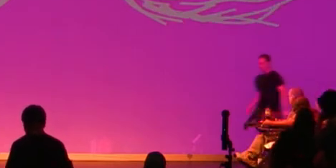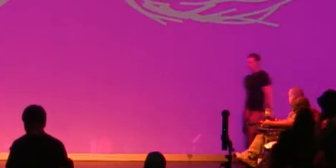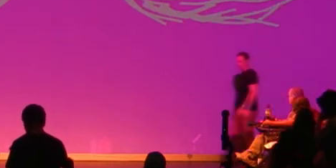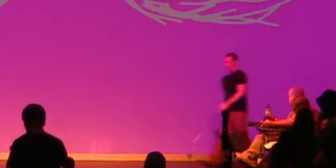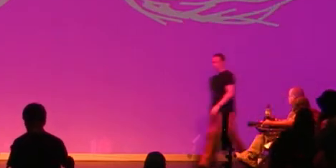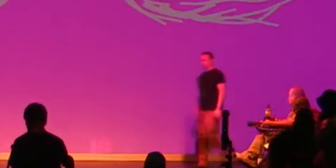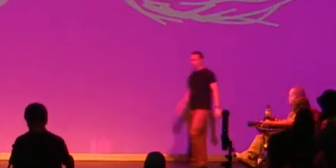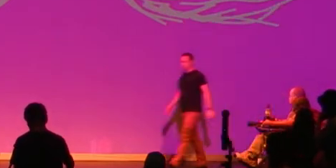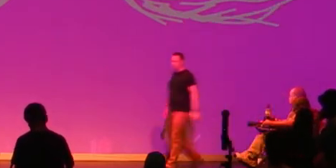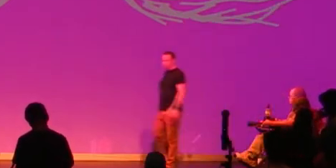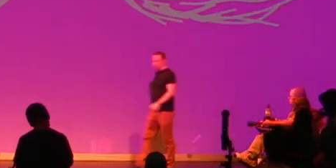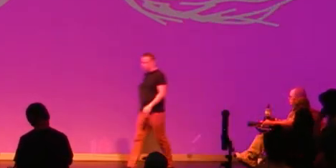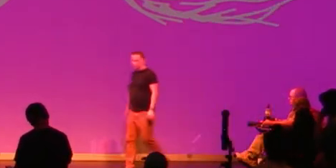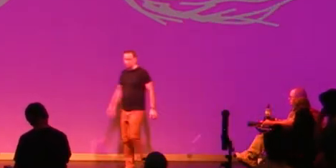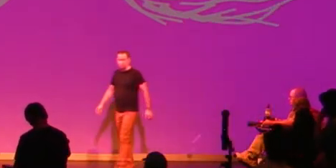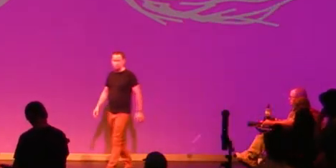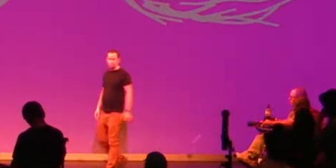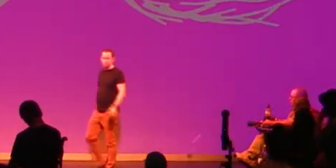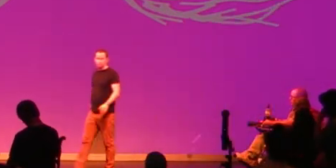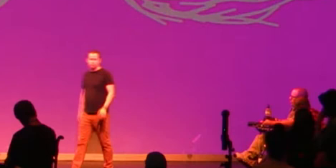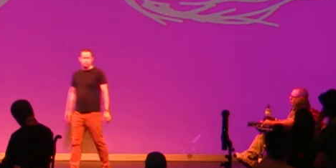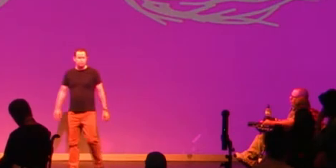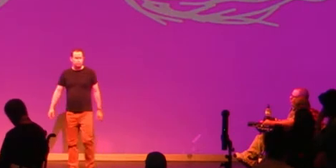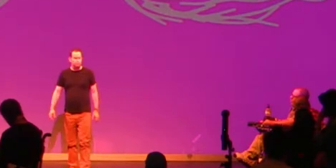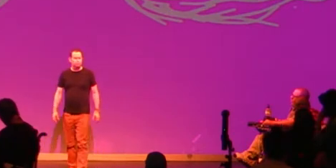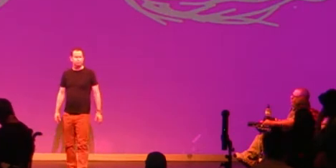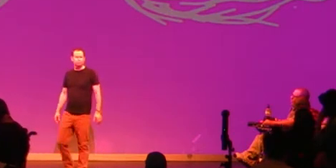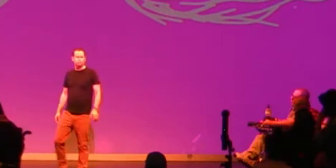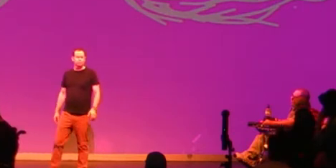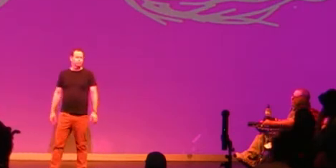with short brown hair Chris's signs are slow and smooth his